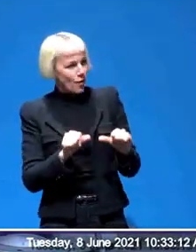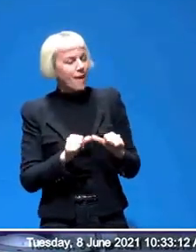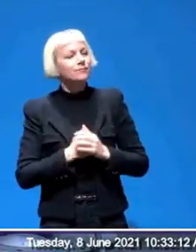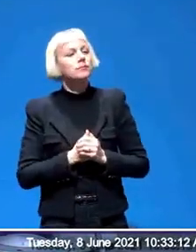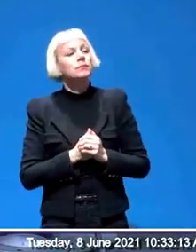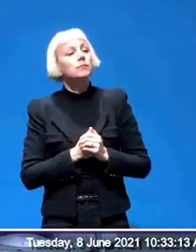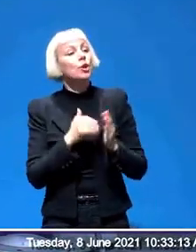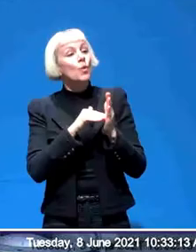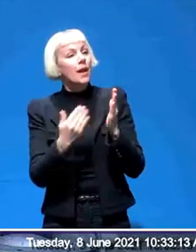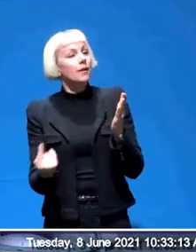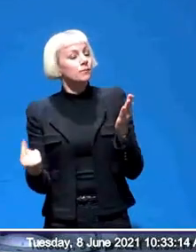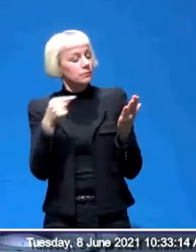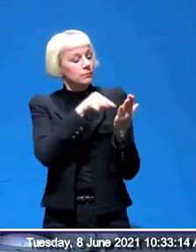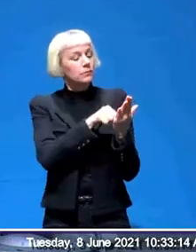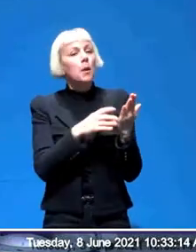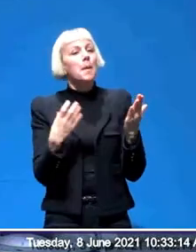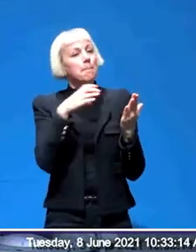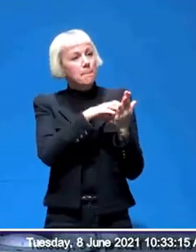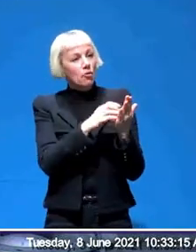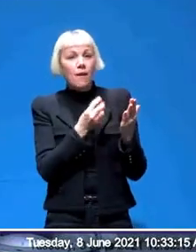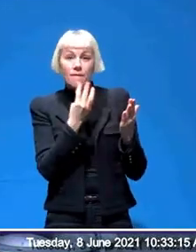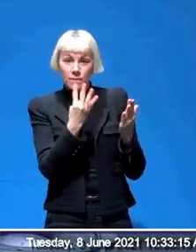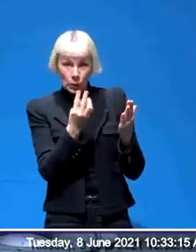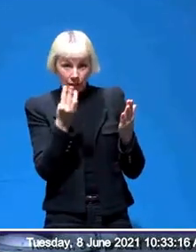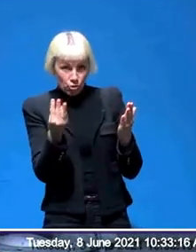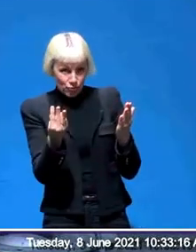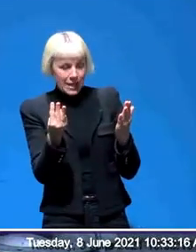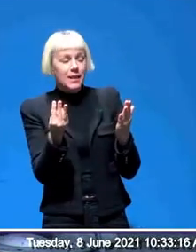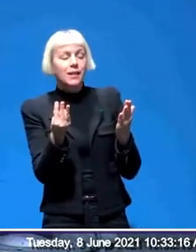from paragraph 43, because this is when the issues around the finances